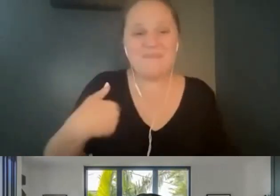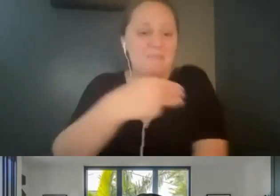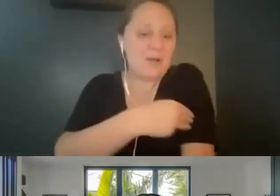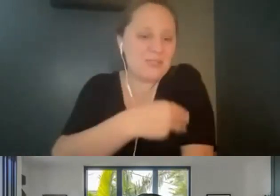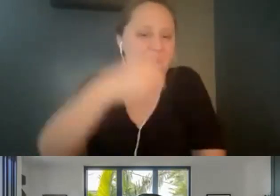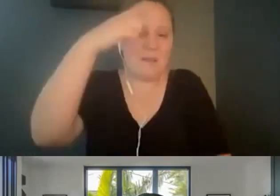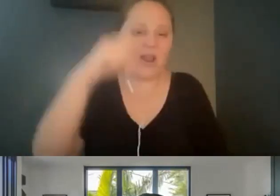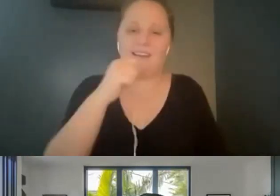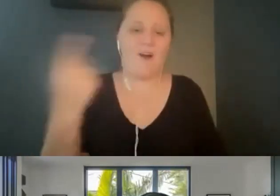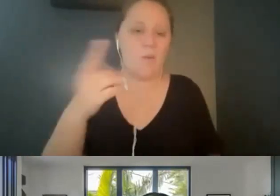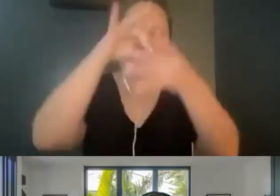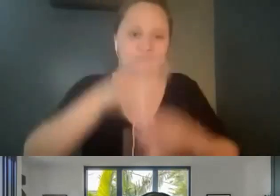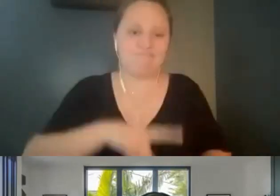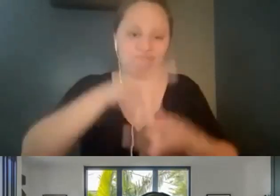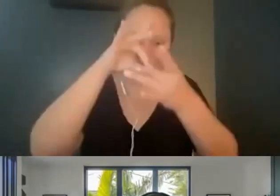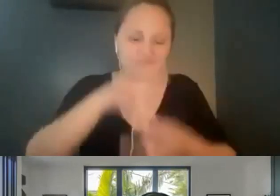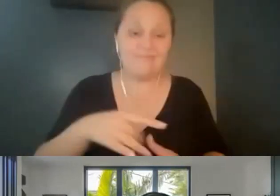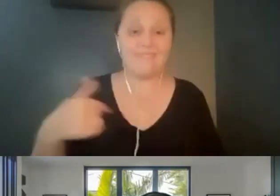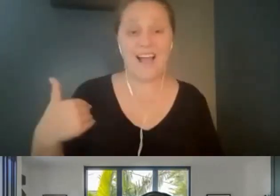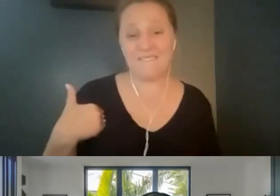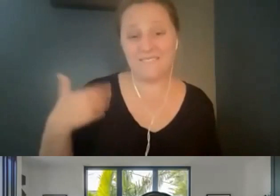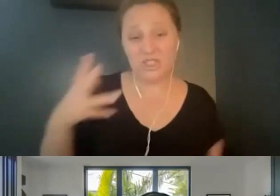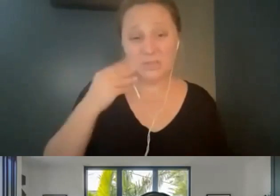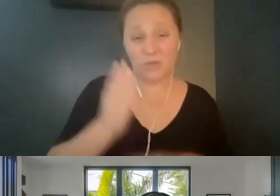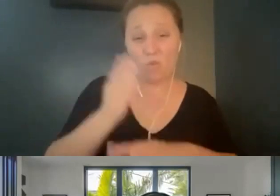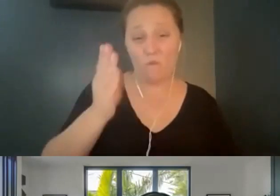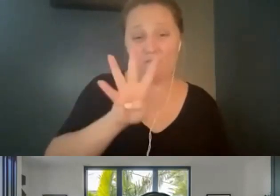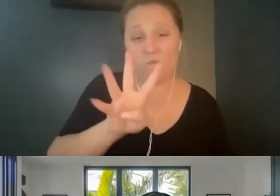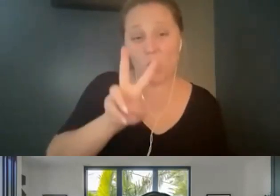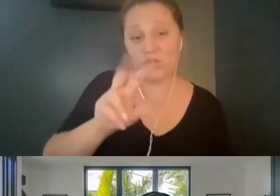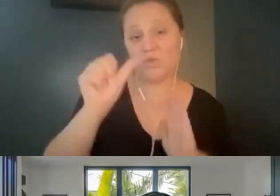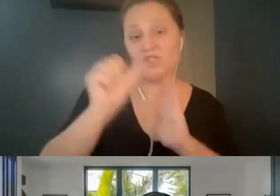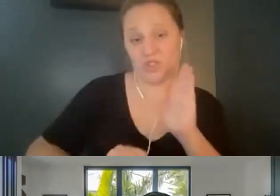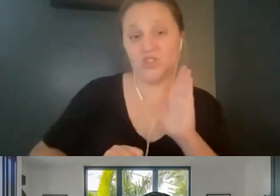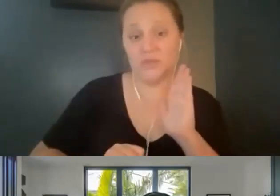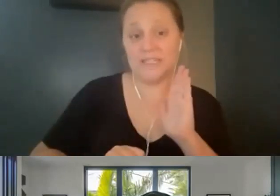I've had over 42 surgeries and to attend college I actually had to